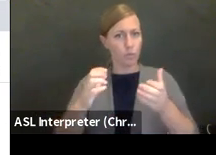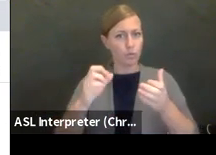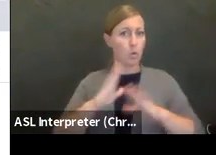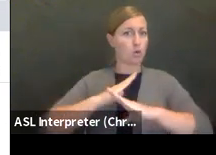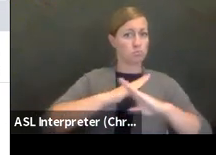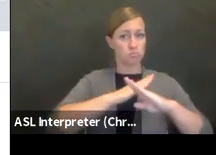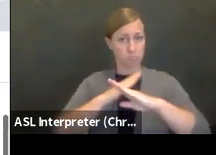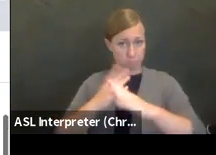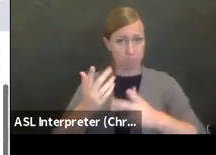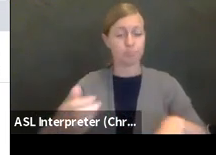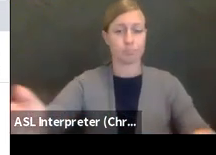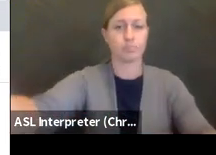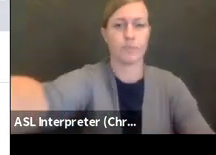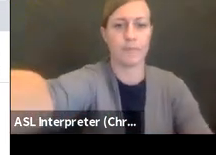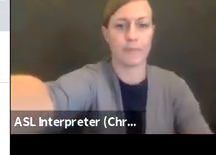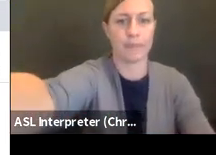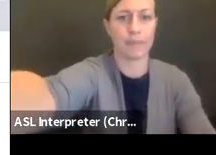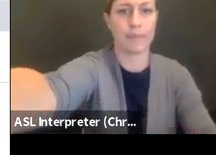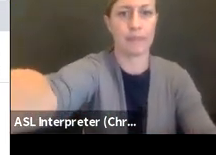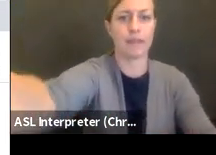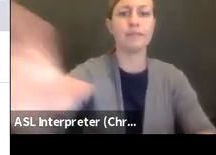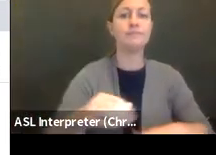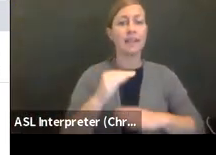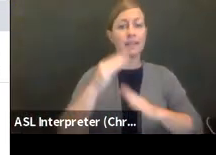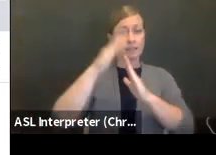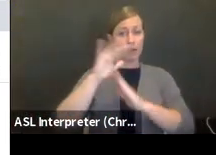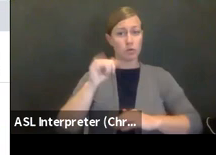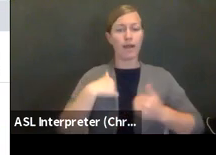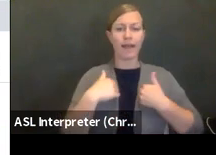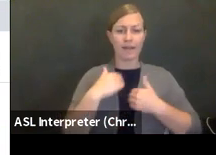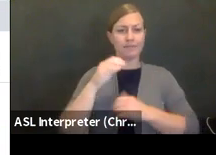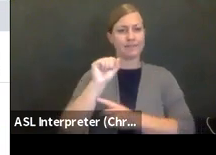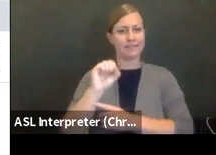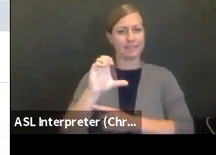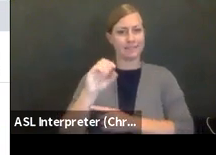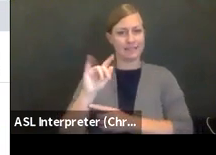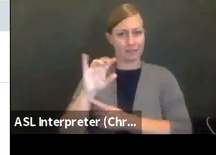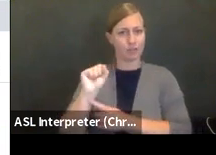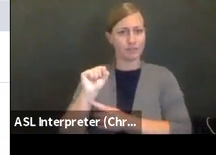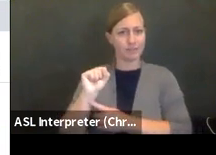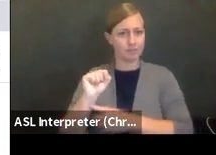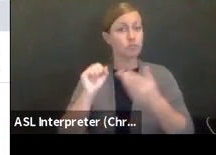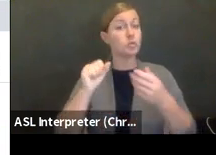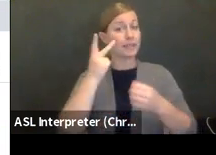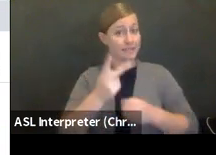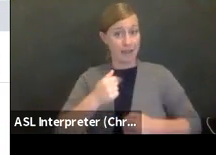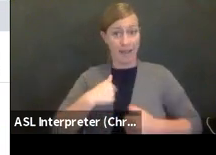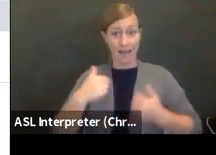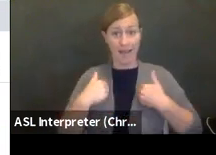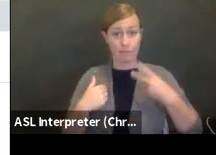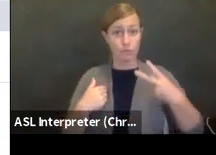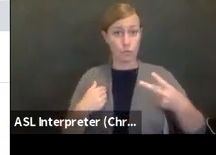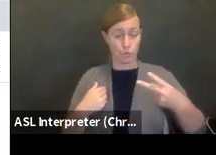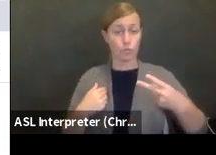ESD 112-- Kristina Wambold: And then across the top here. I also have sections and I have two sections here, but we can show you how to add them.